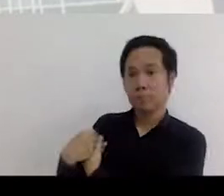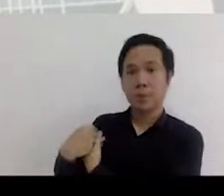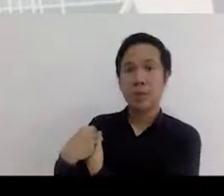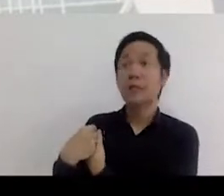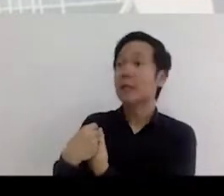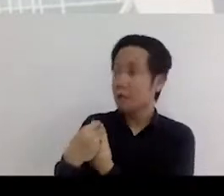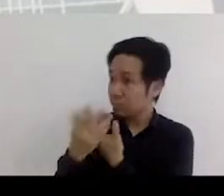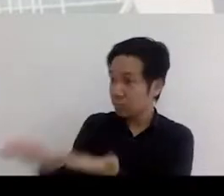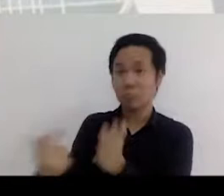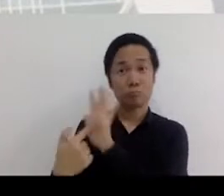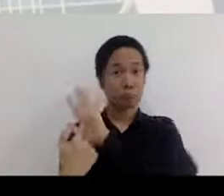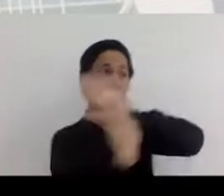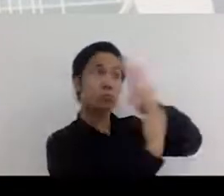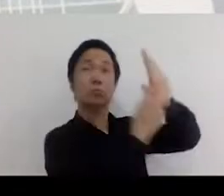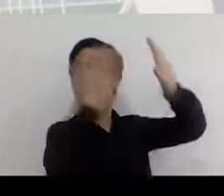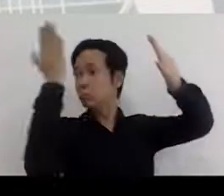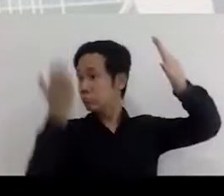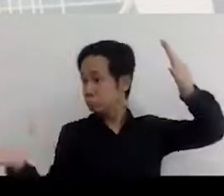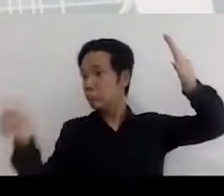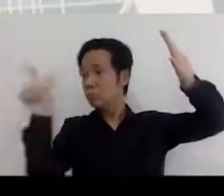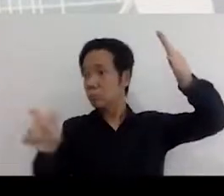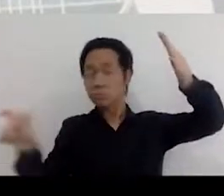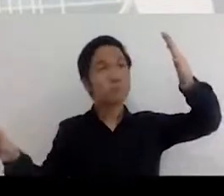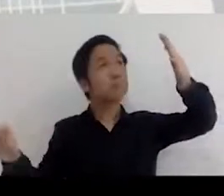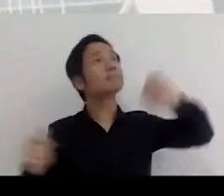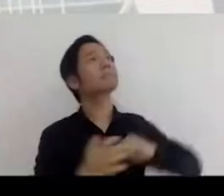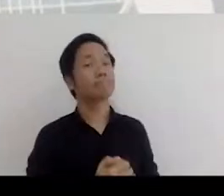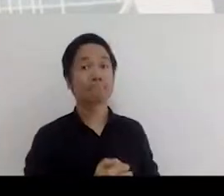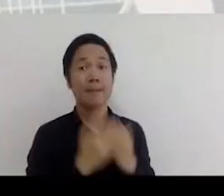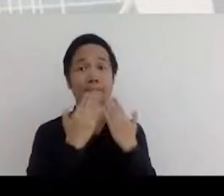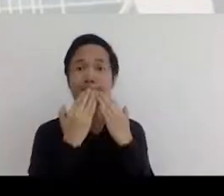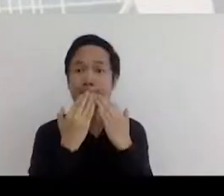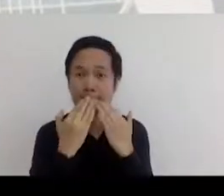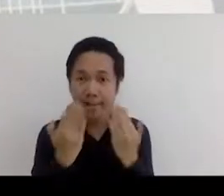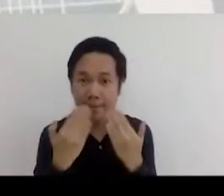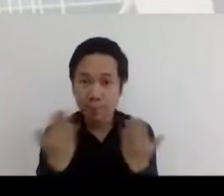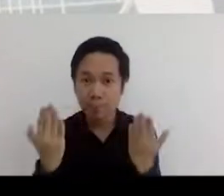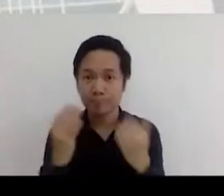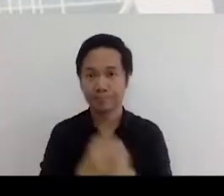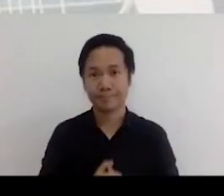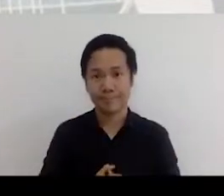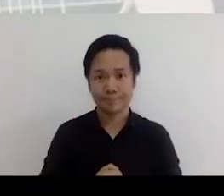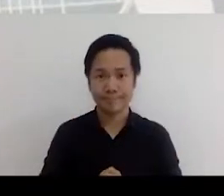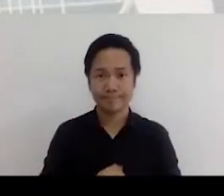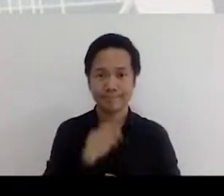Colleagues and friends, we are now moving to the next segment of our conversation,